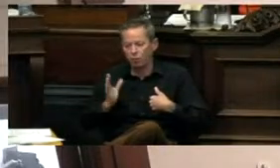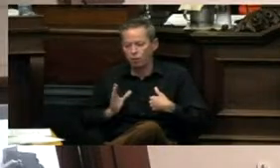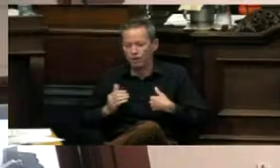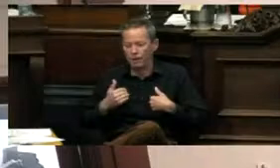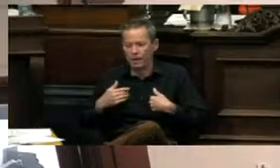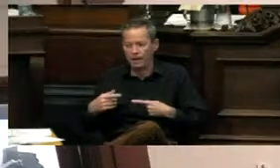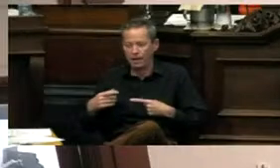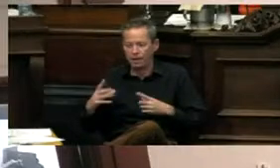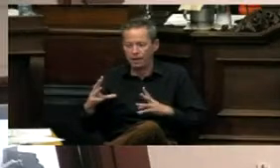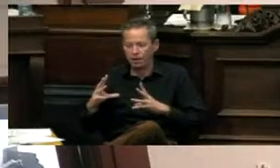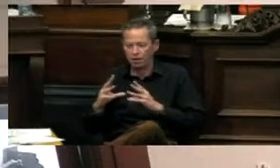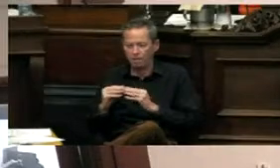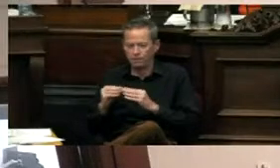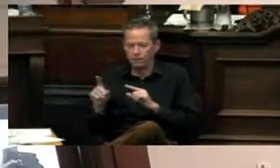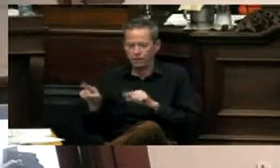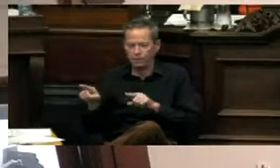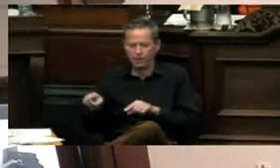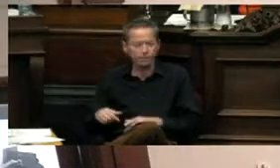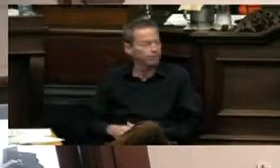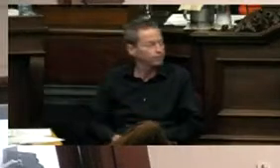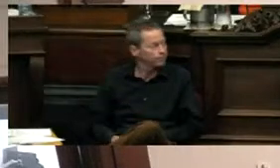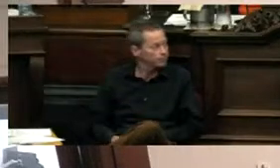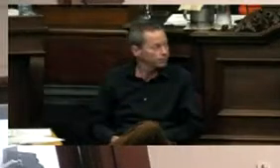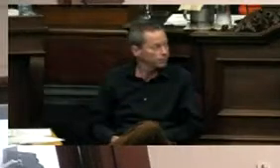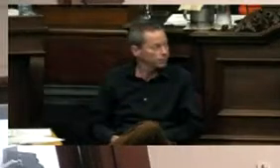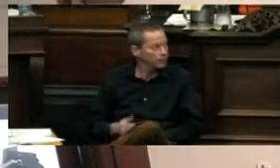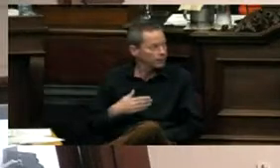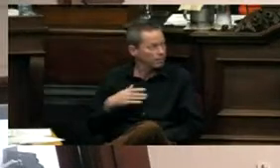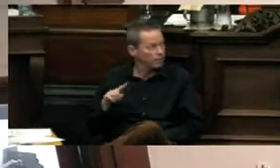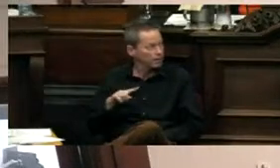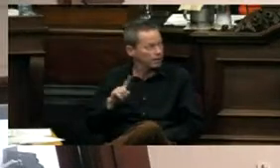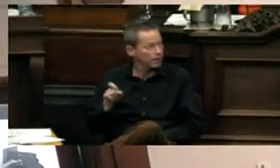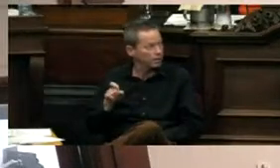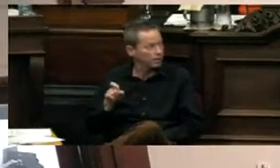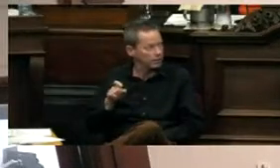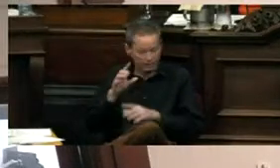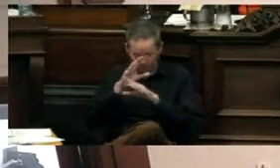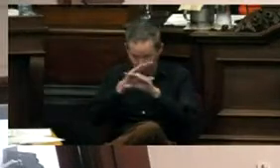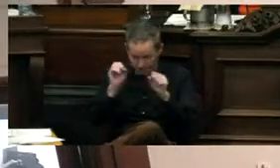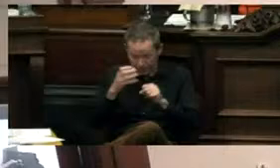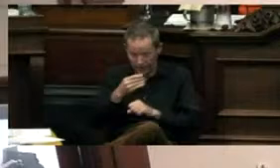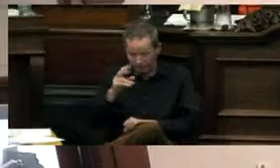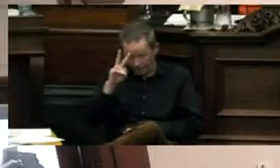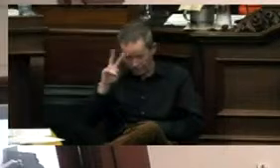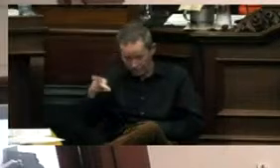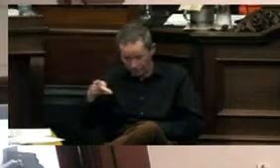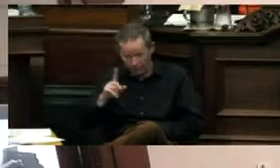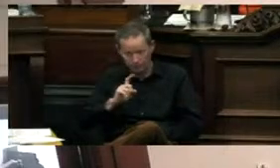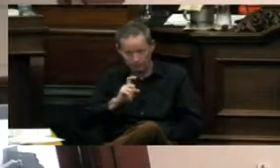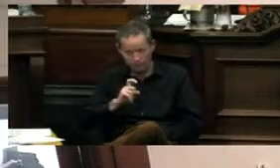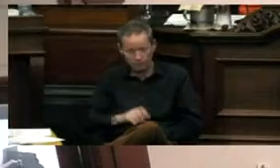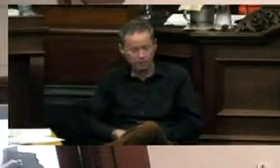date? Yes. And there was another council member that had a conference that they were